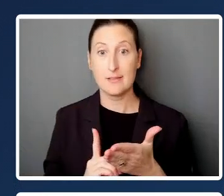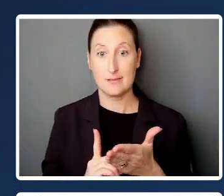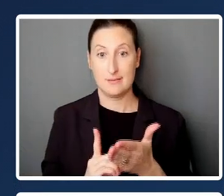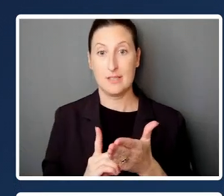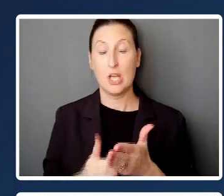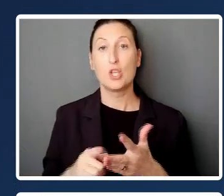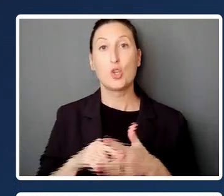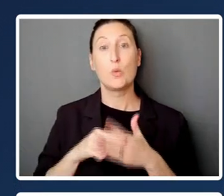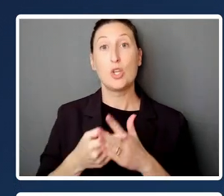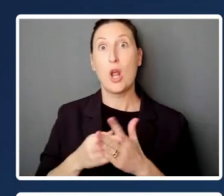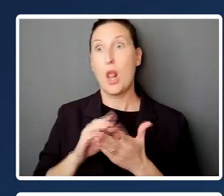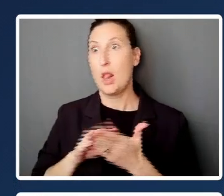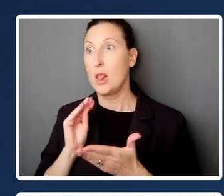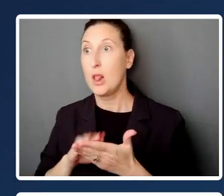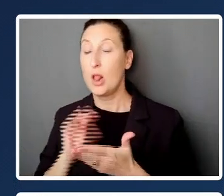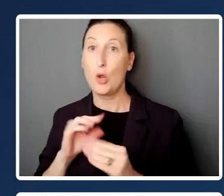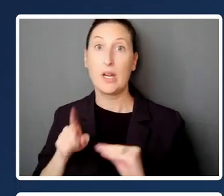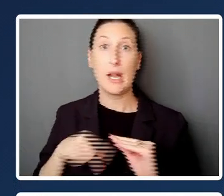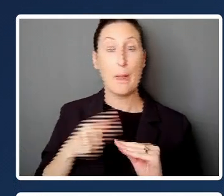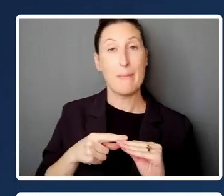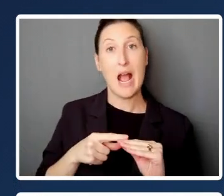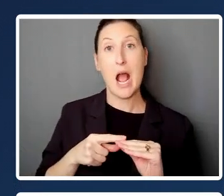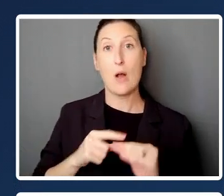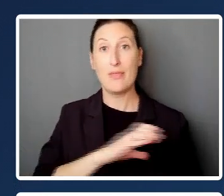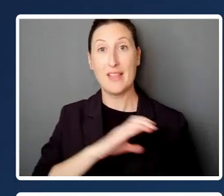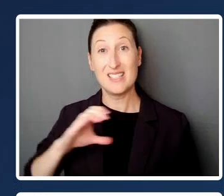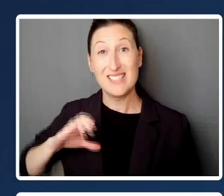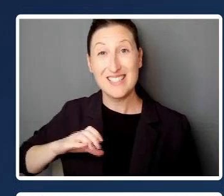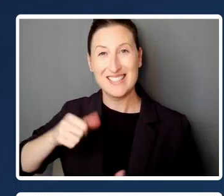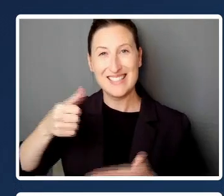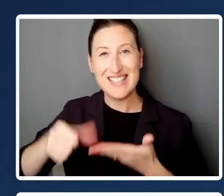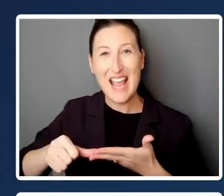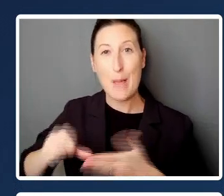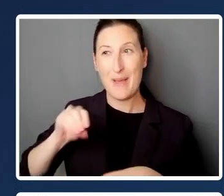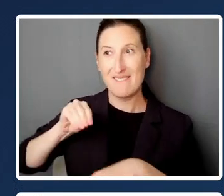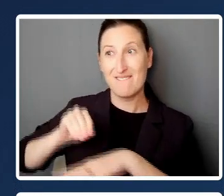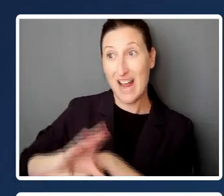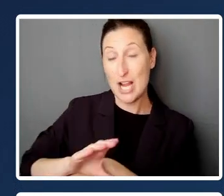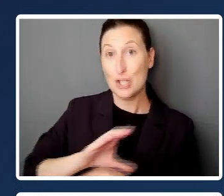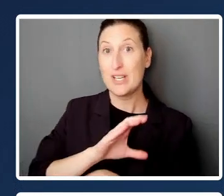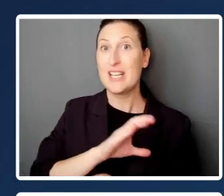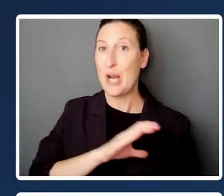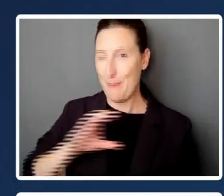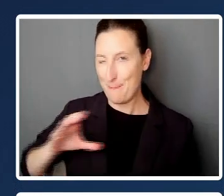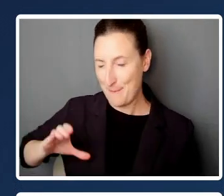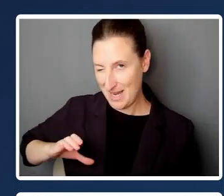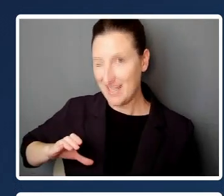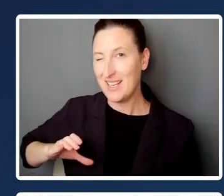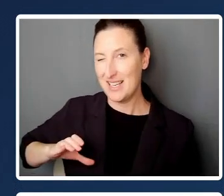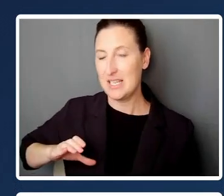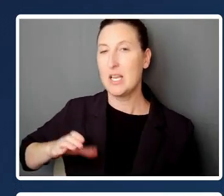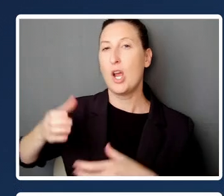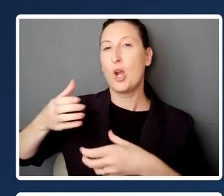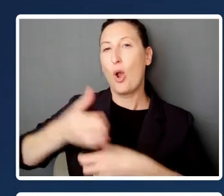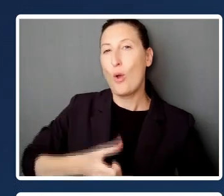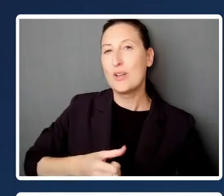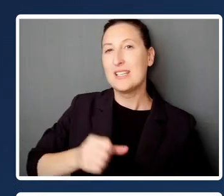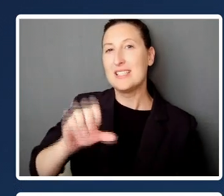Citizens Stamp Advisory Committee, which I will often refer to as CSAC by its initials.